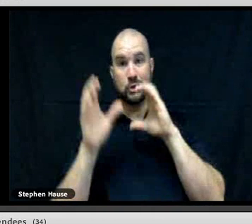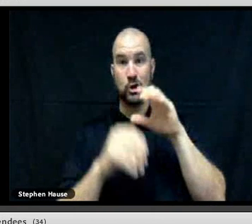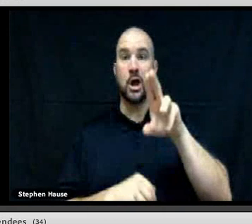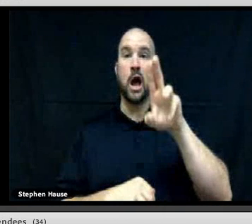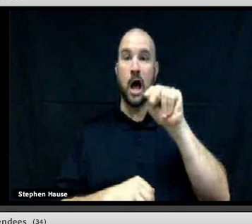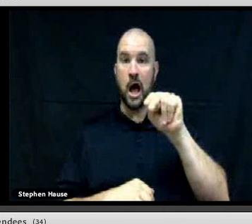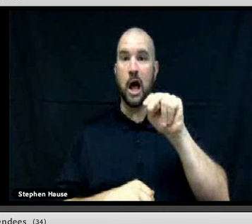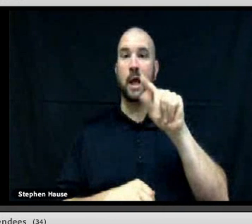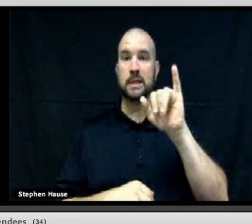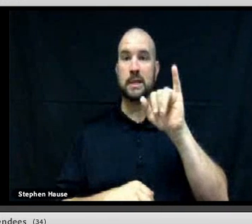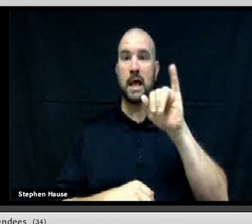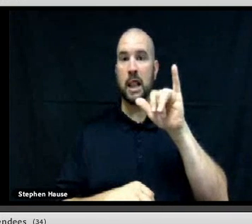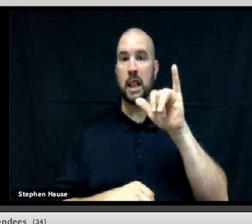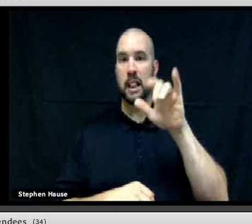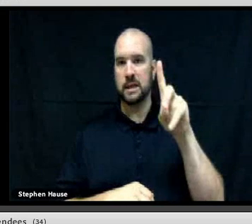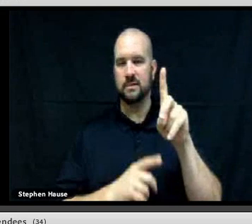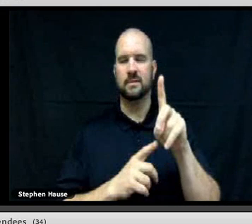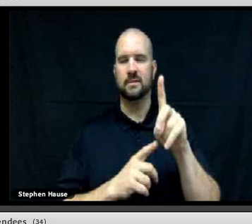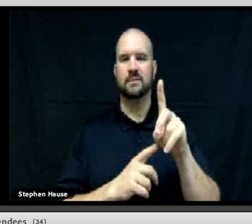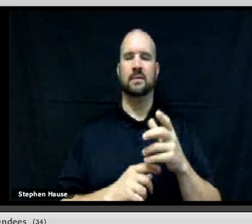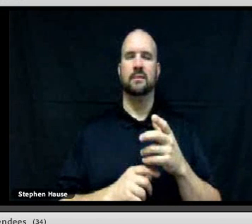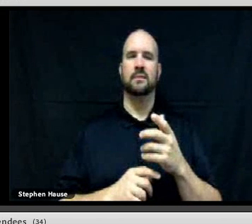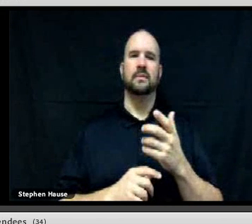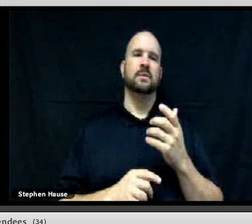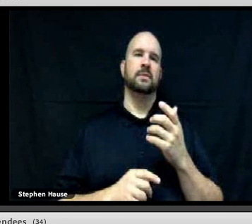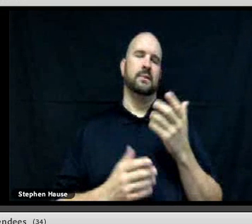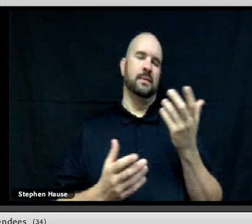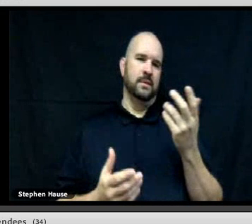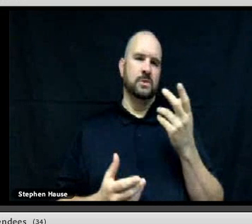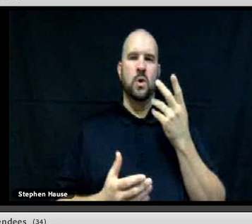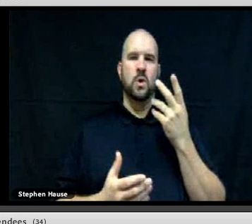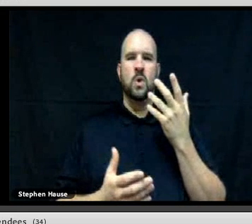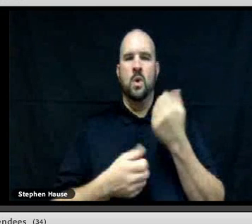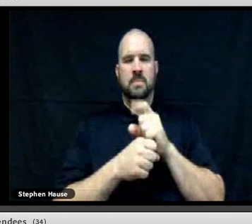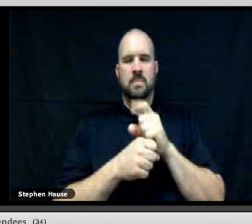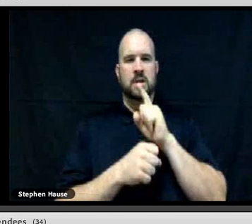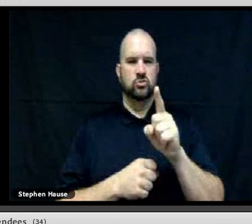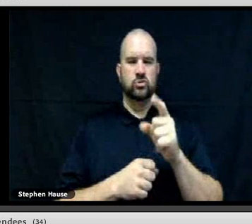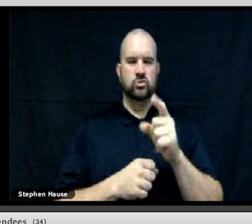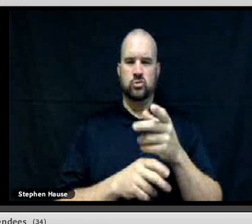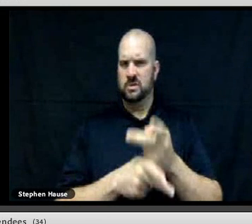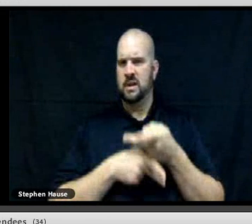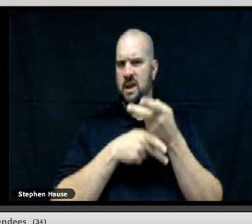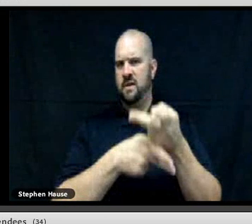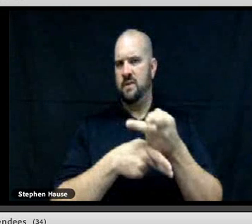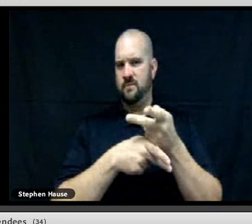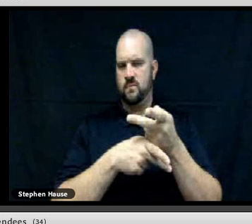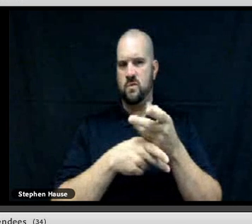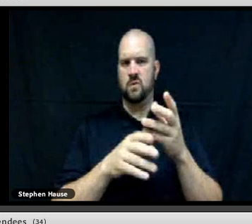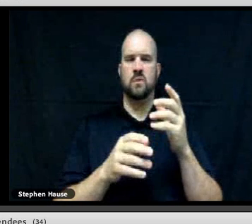Um, so, you will want to be, uh, careful with your titles and how you're, um --